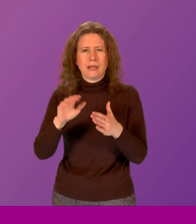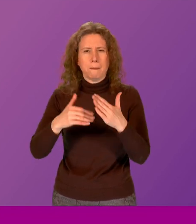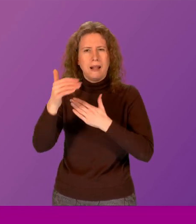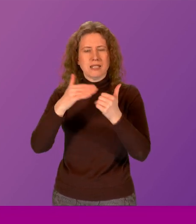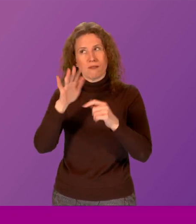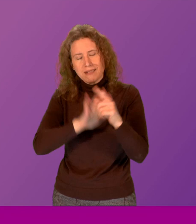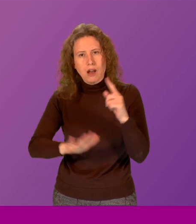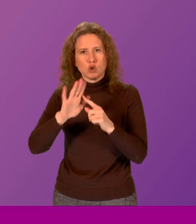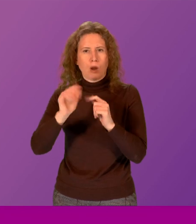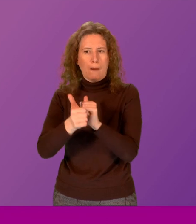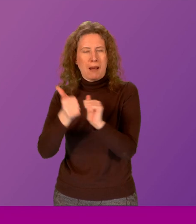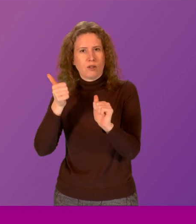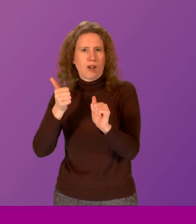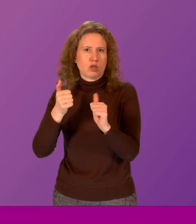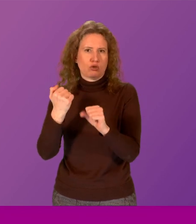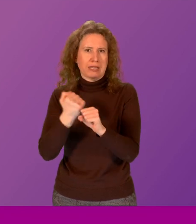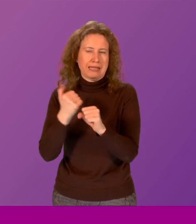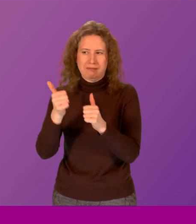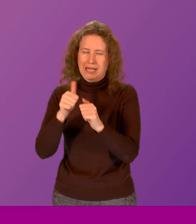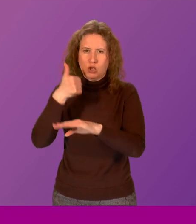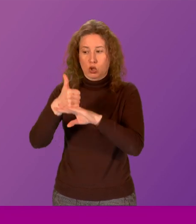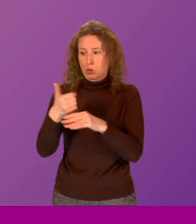Manufacturing Institute Scotland, which I was proud to open last June.